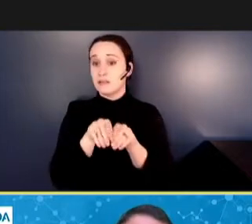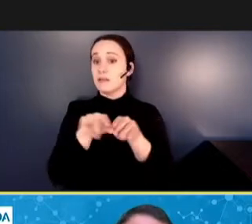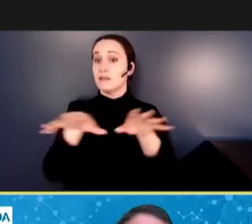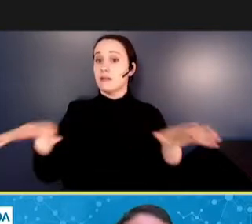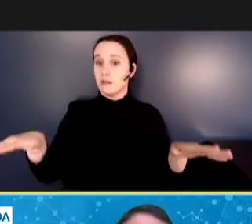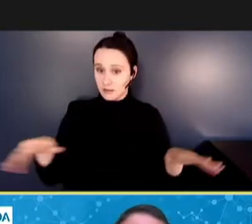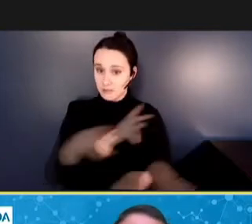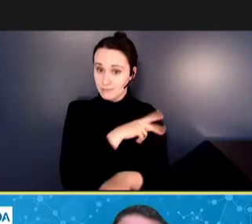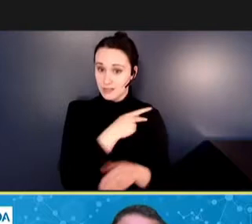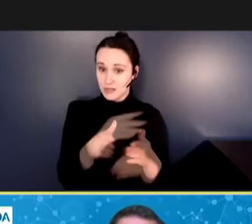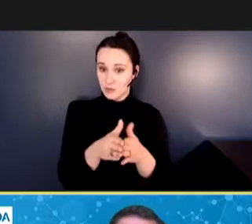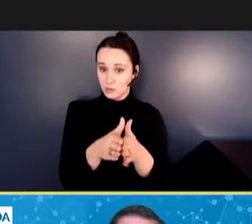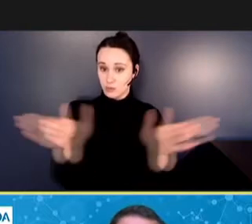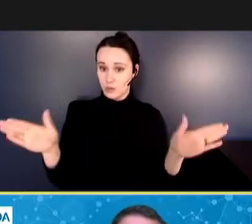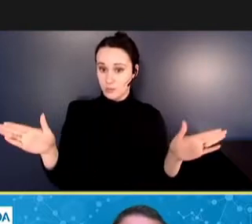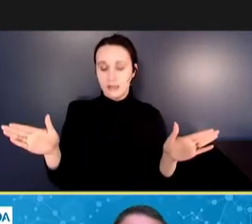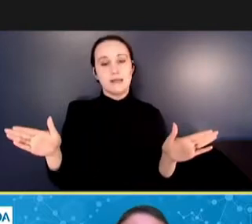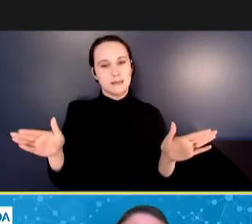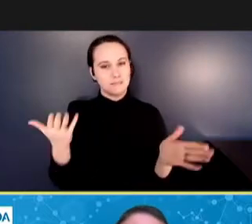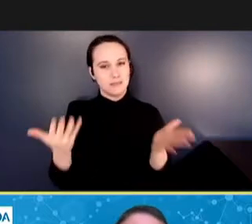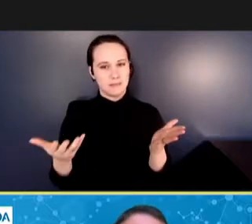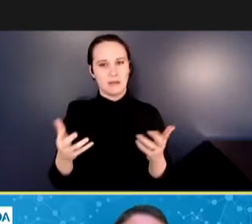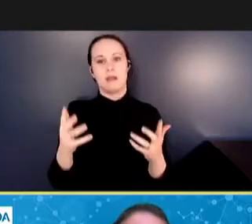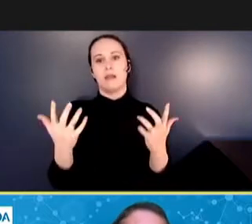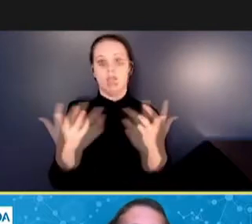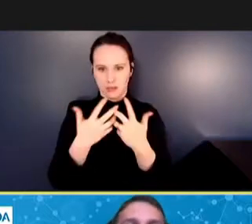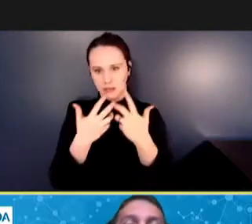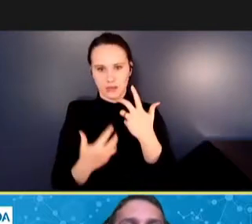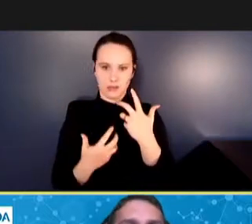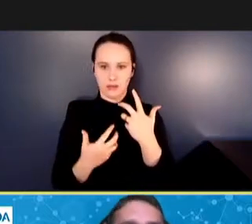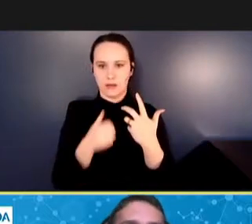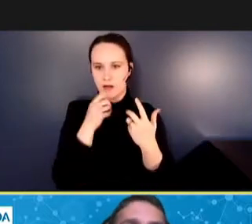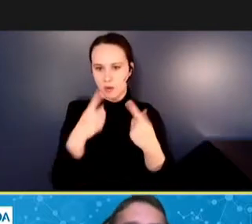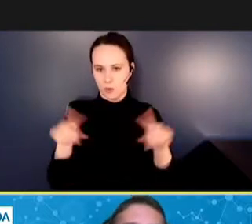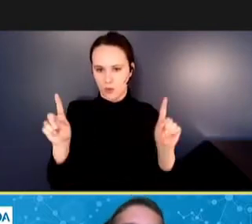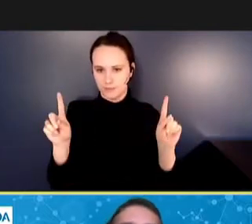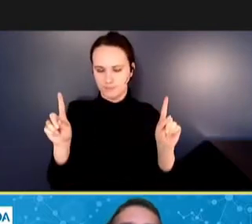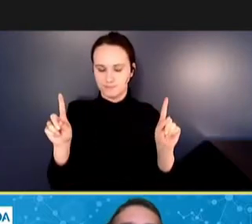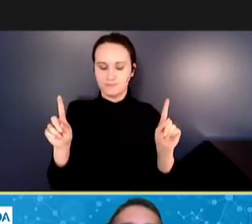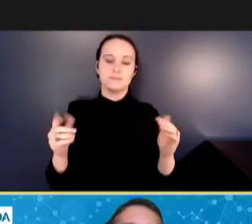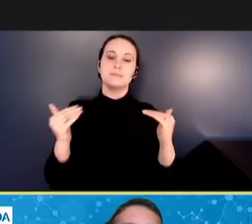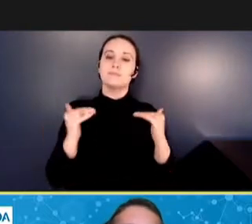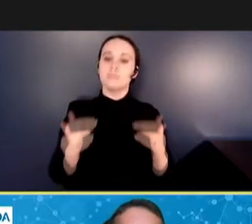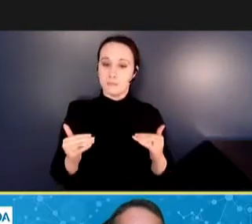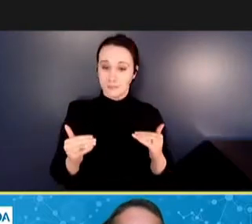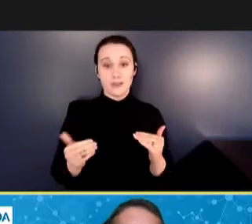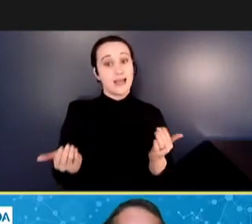the algorithm may not work as well. And finally, maintaining a human in the loop approach during